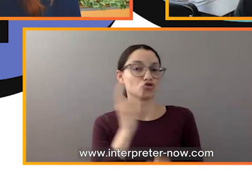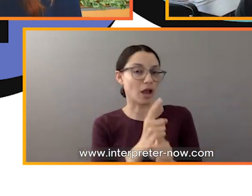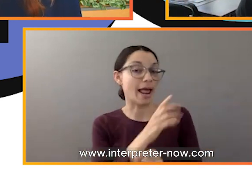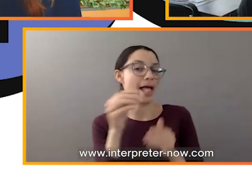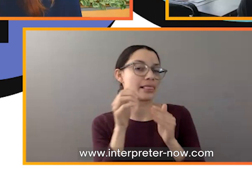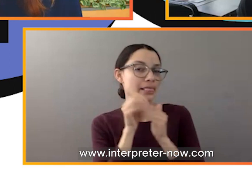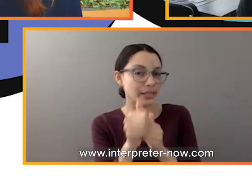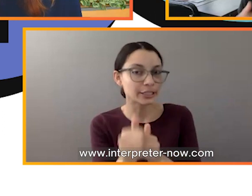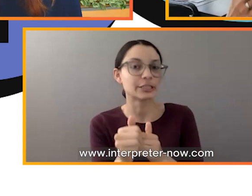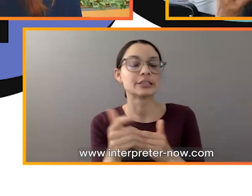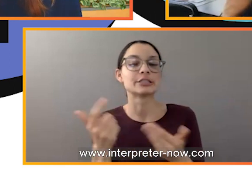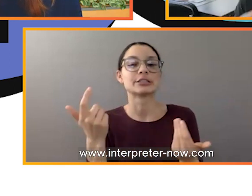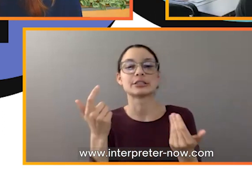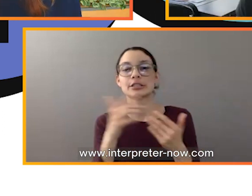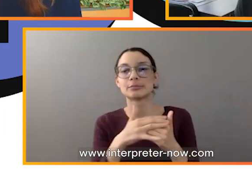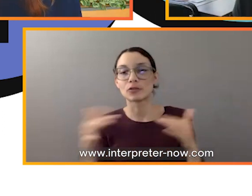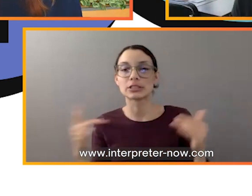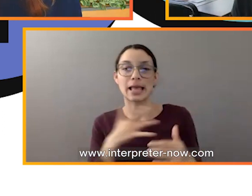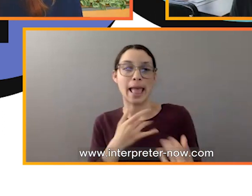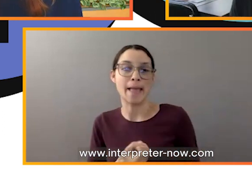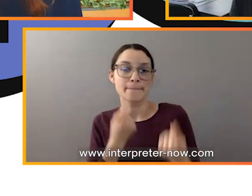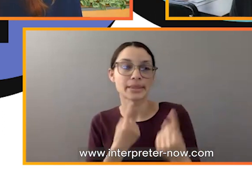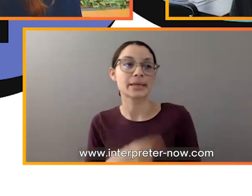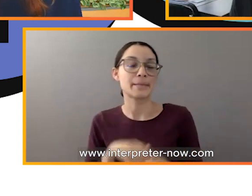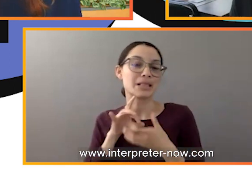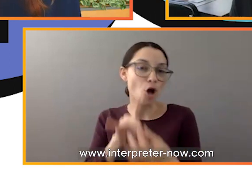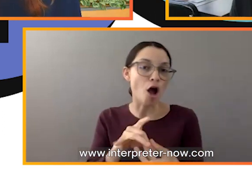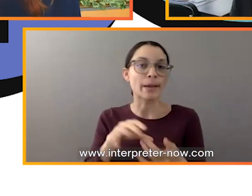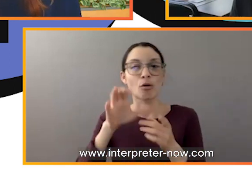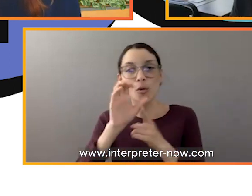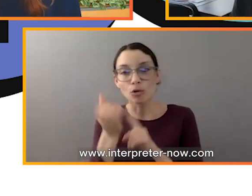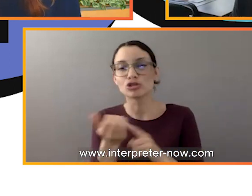that humans should just be taking in as a whole.